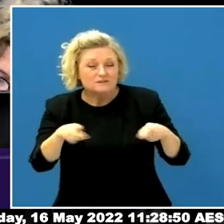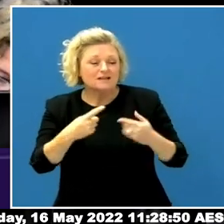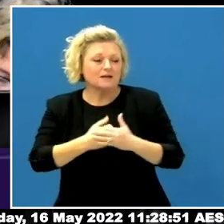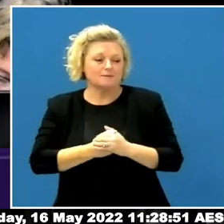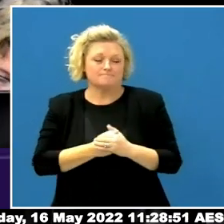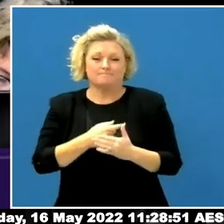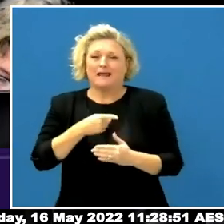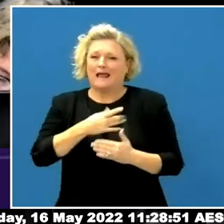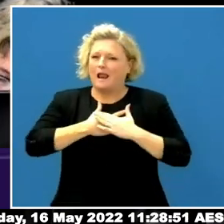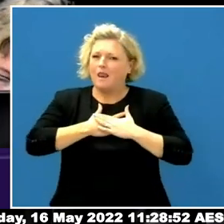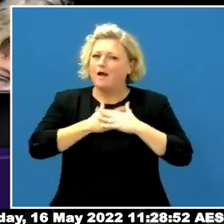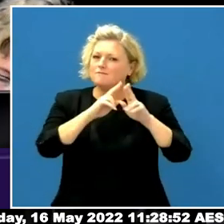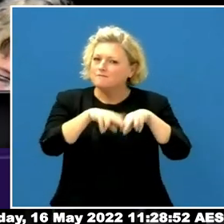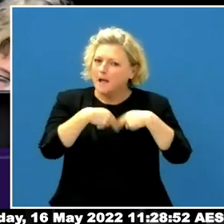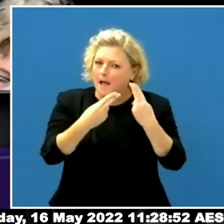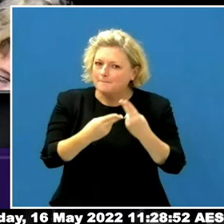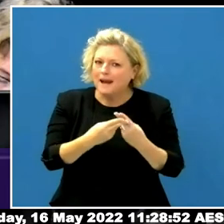He loves his iPad.